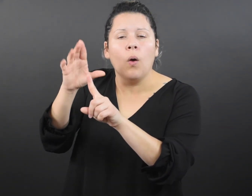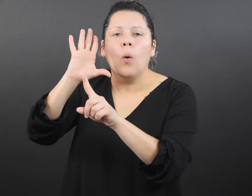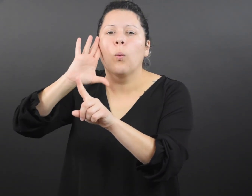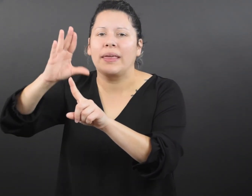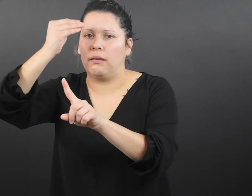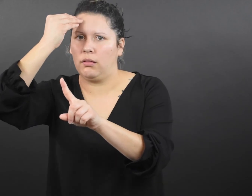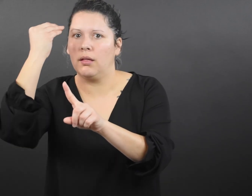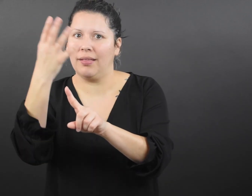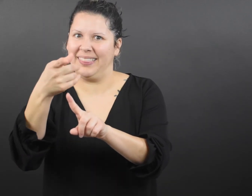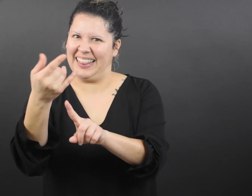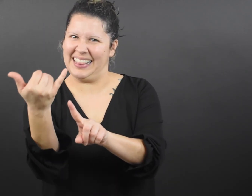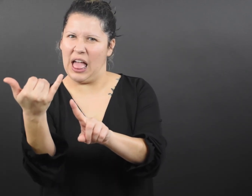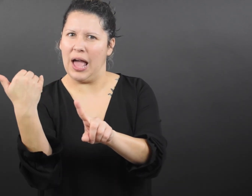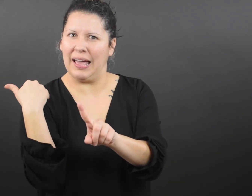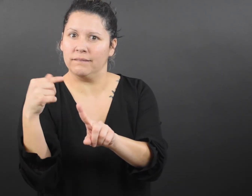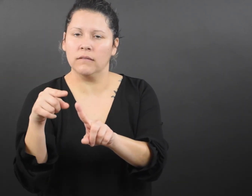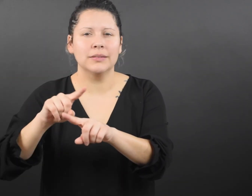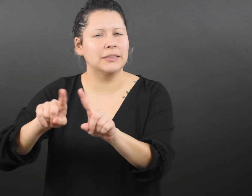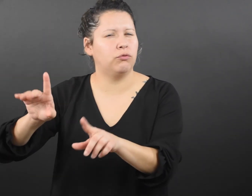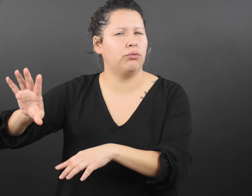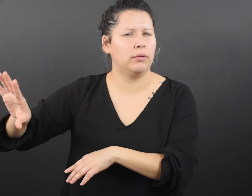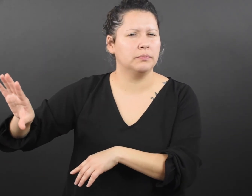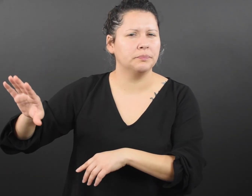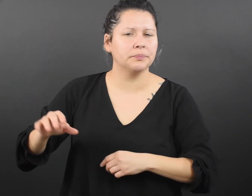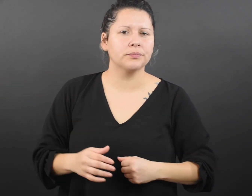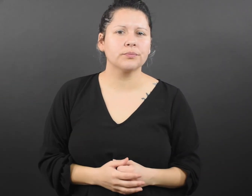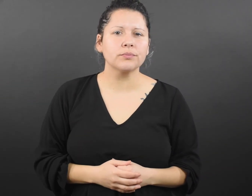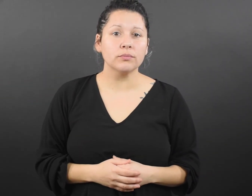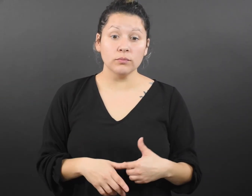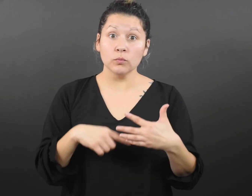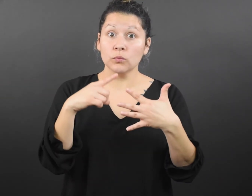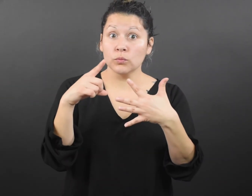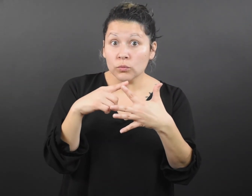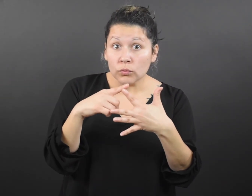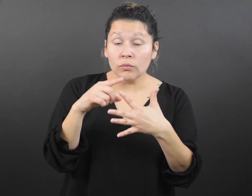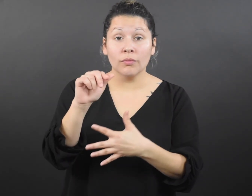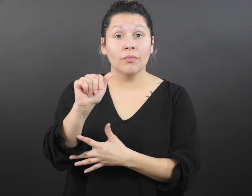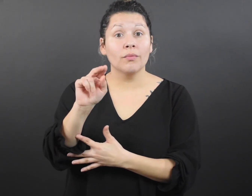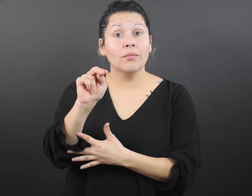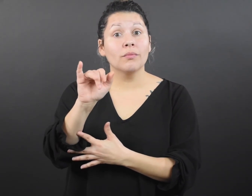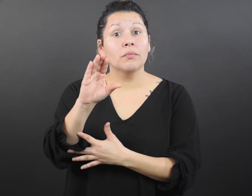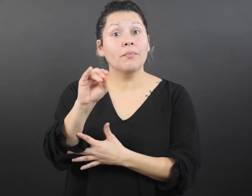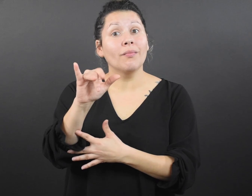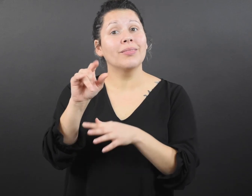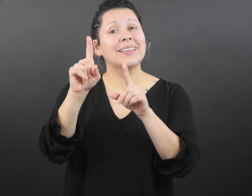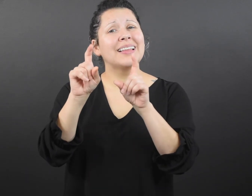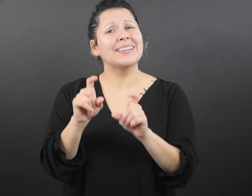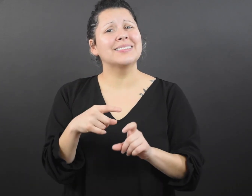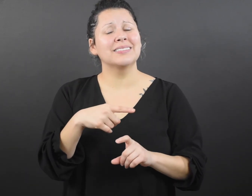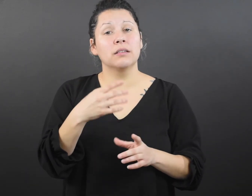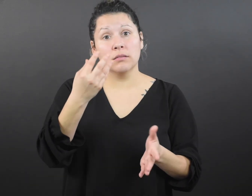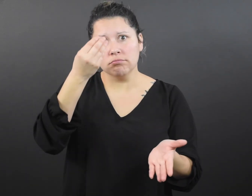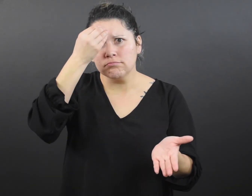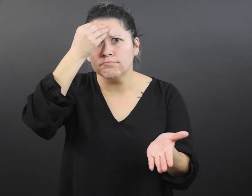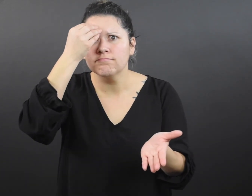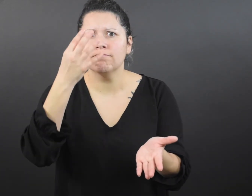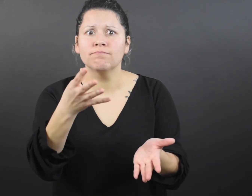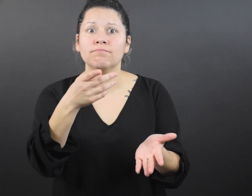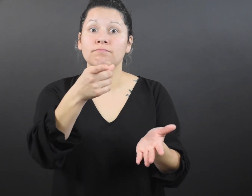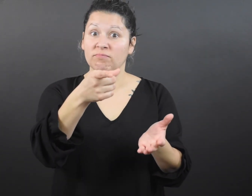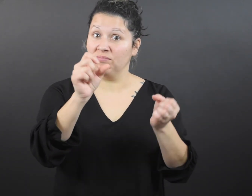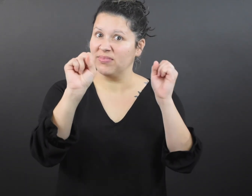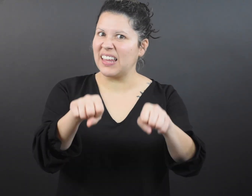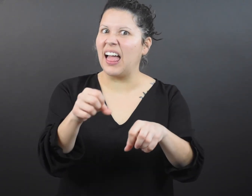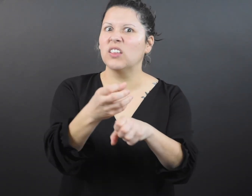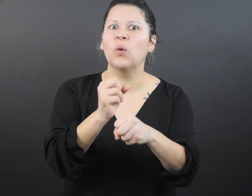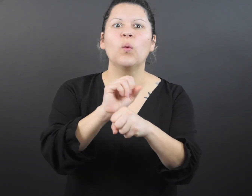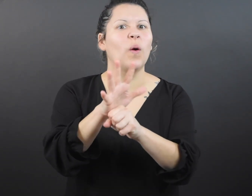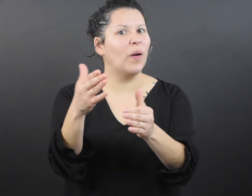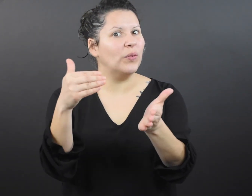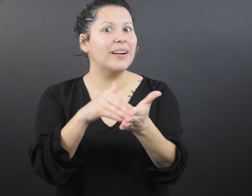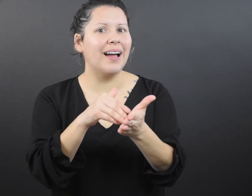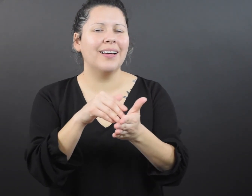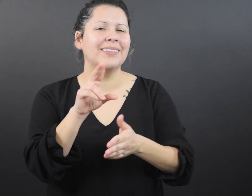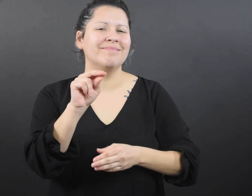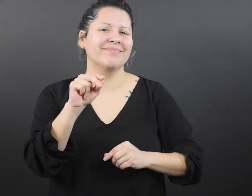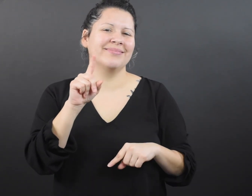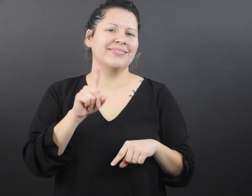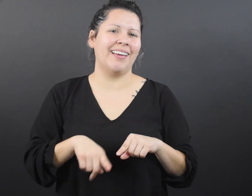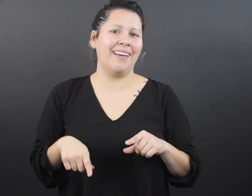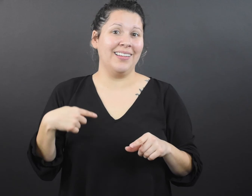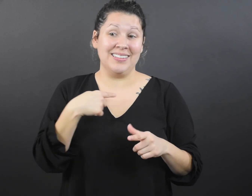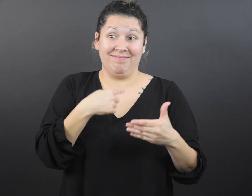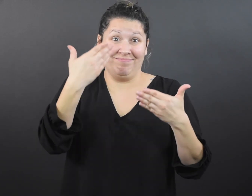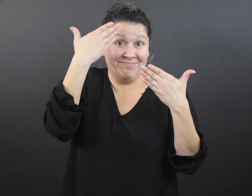● Antibody tests cannot tell if someone can get COVID-19 again. We do not know yet how long